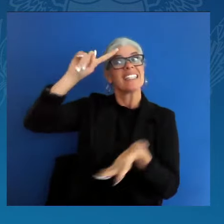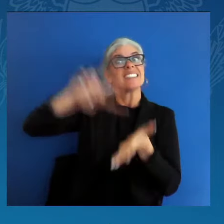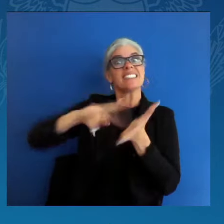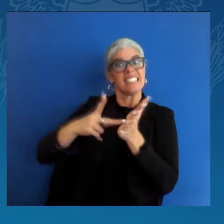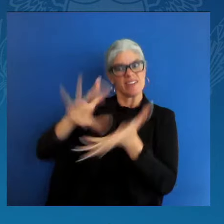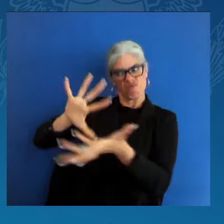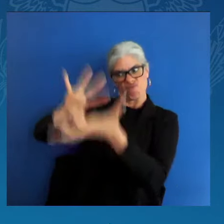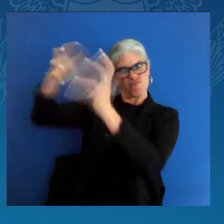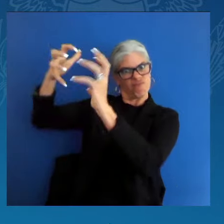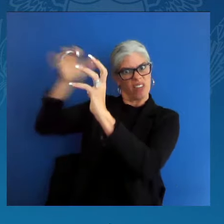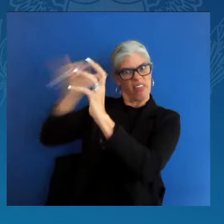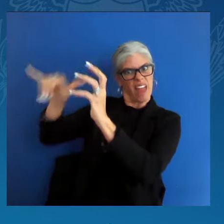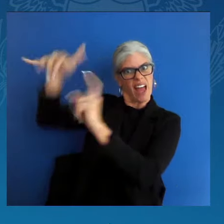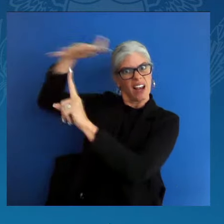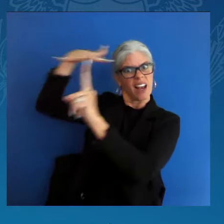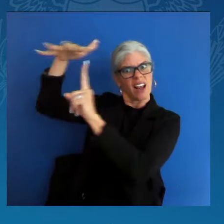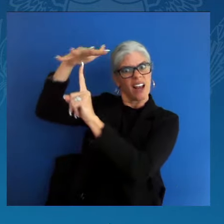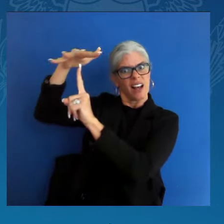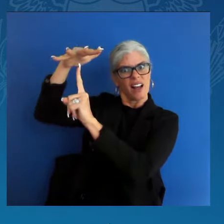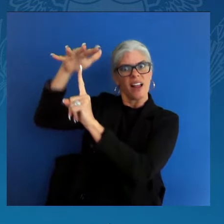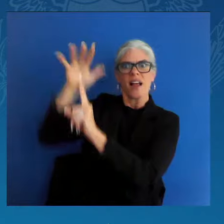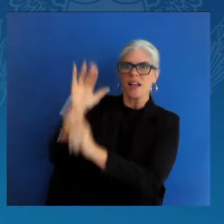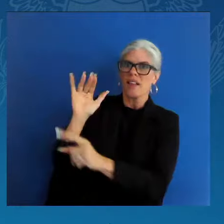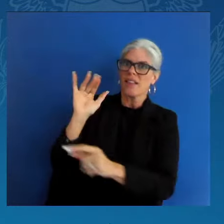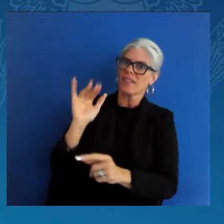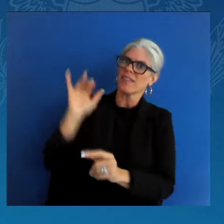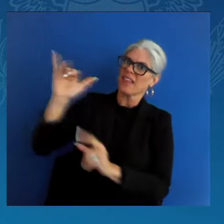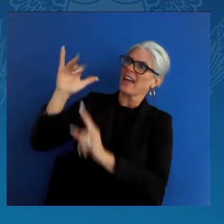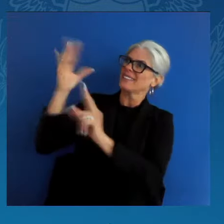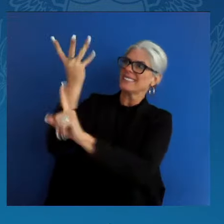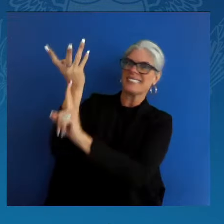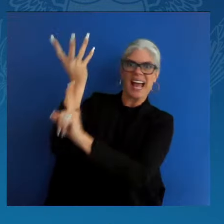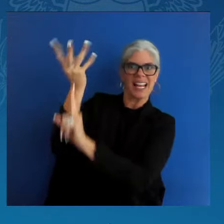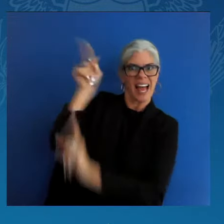that when used are likely to create debris fields that can degrade the space environment